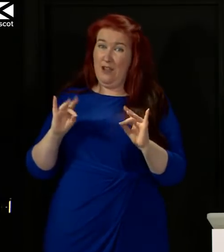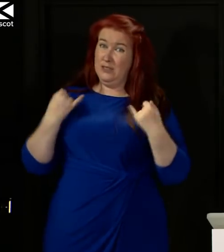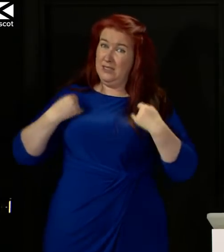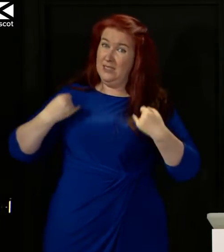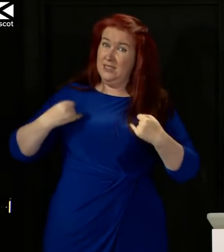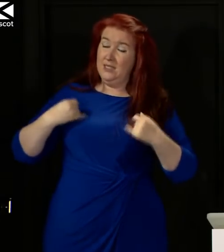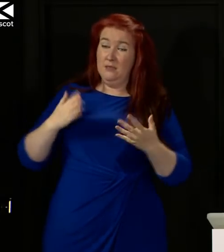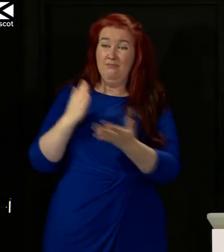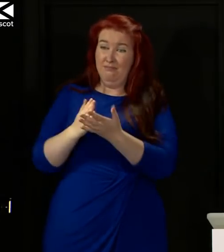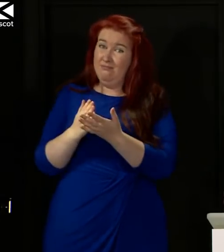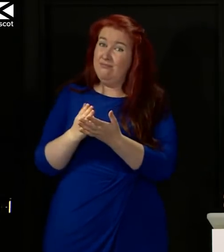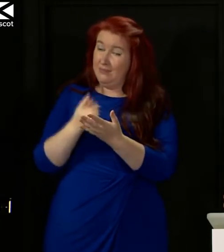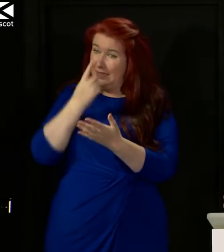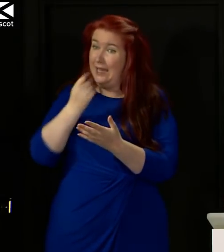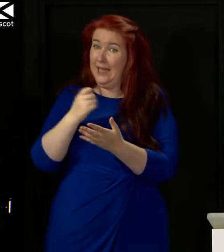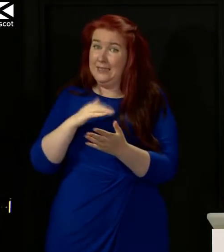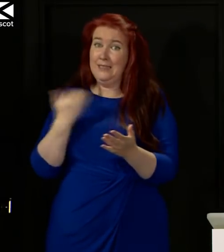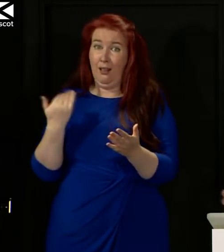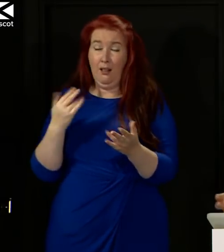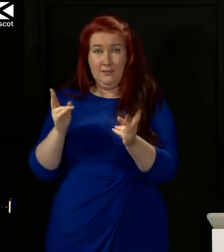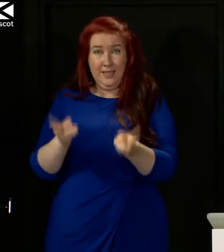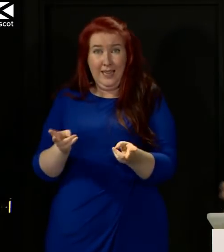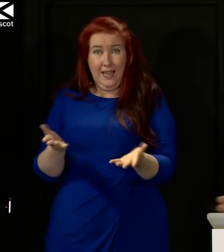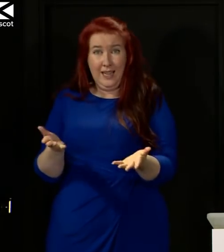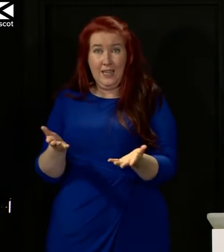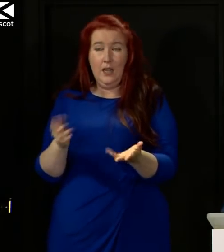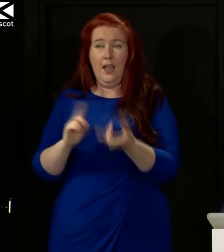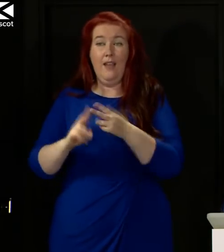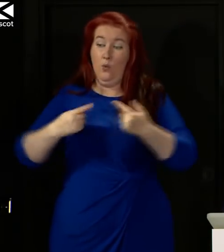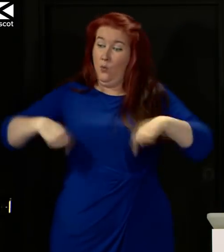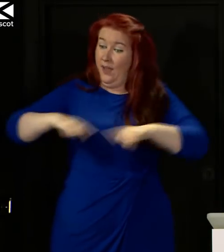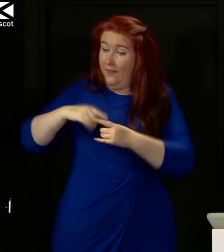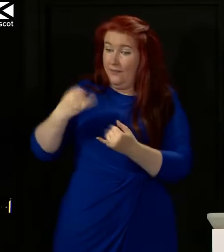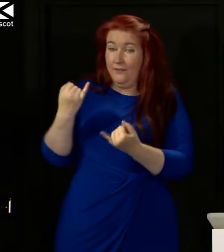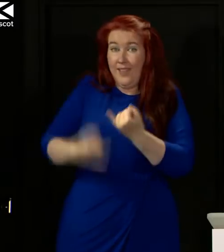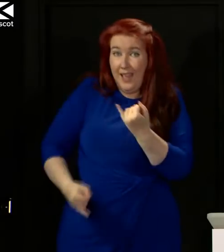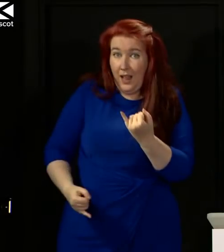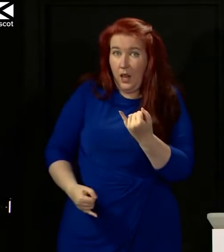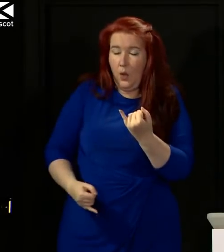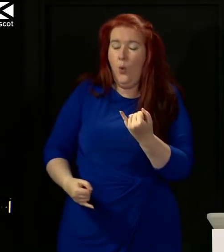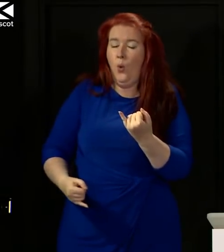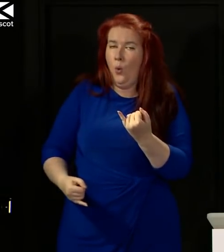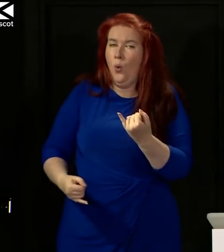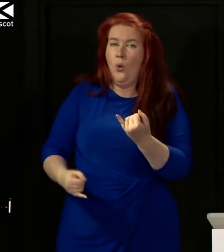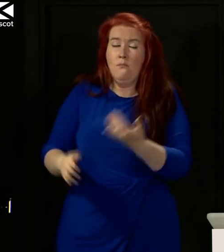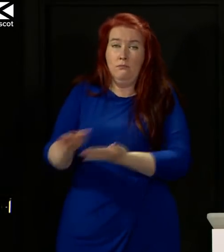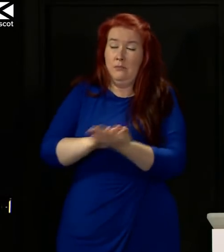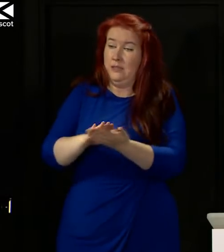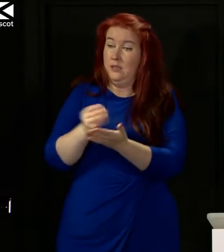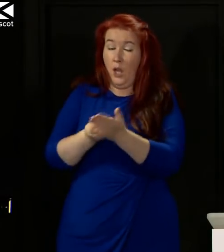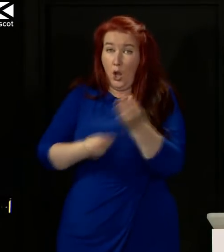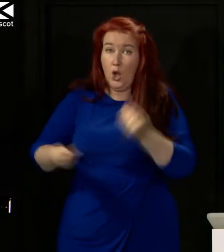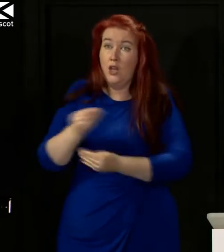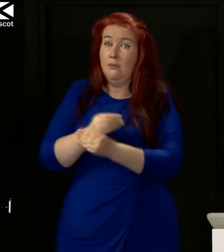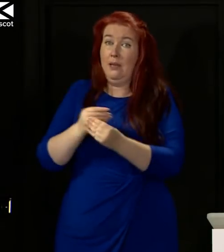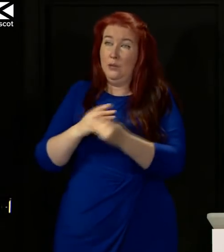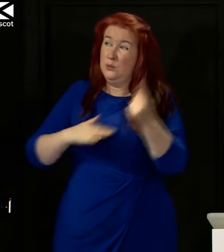that then our economy, our society, all of our lives will be much more adversely affected.